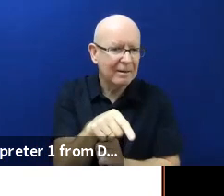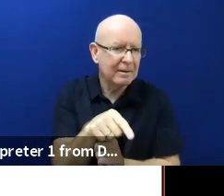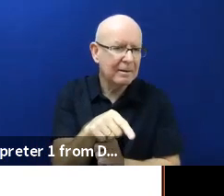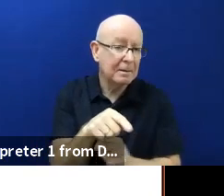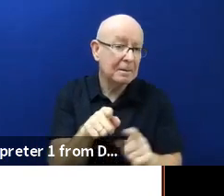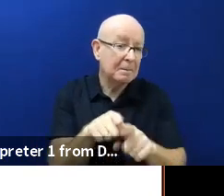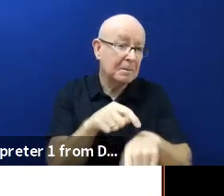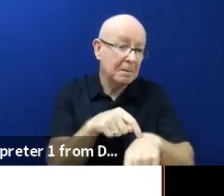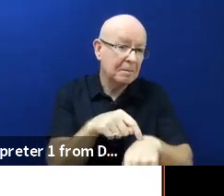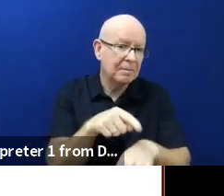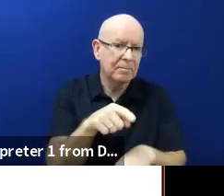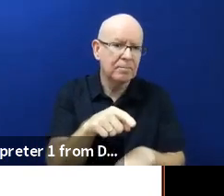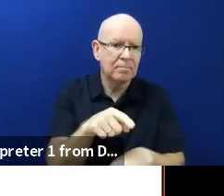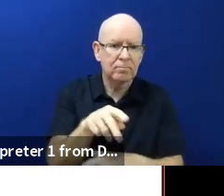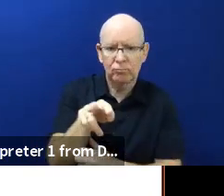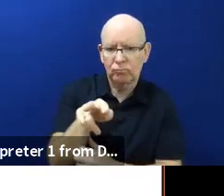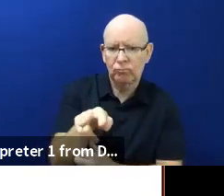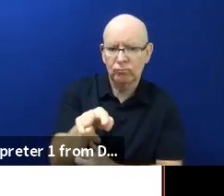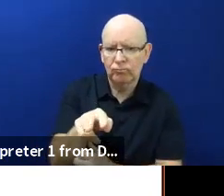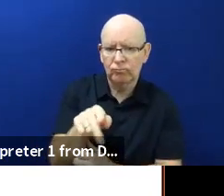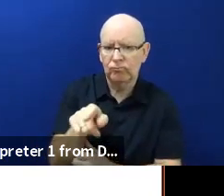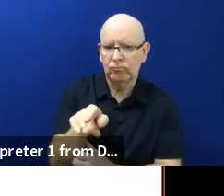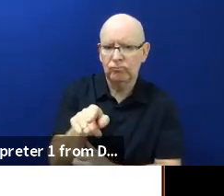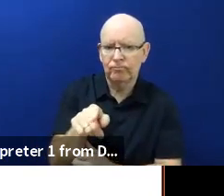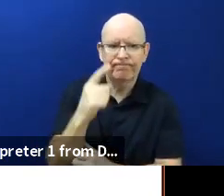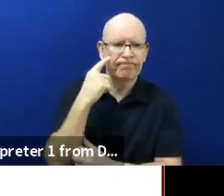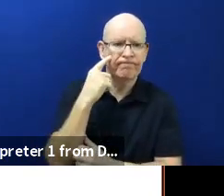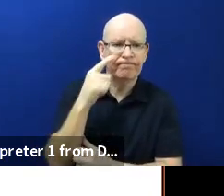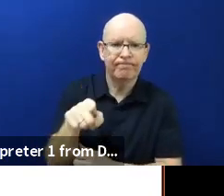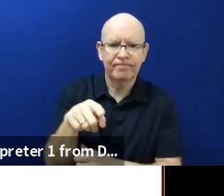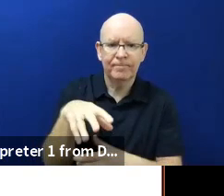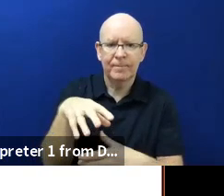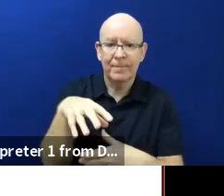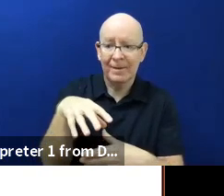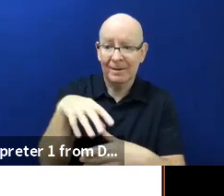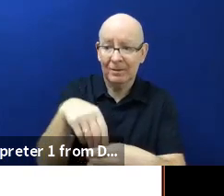of the additional cost of disability. And I want to mention the case of the Philippines